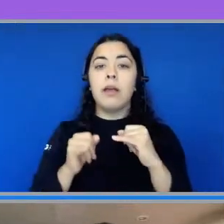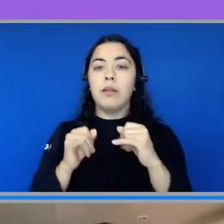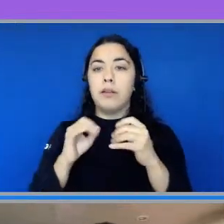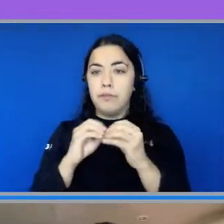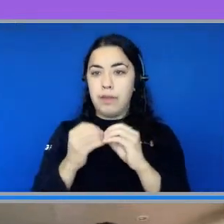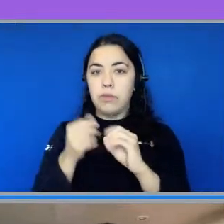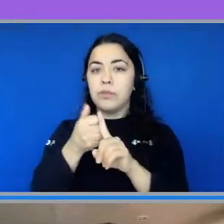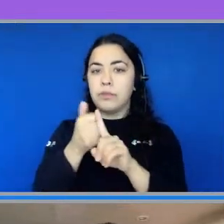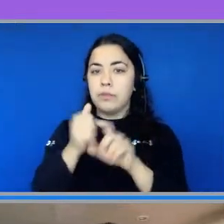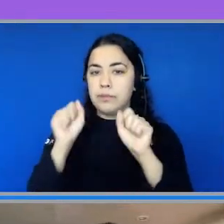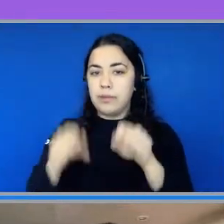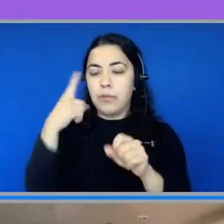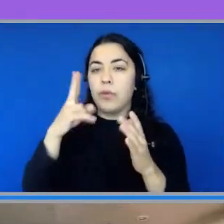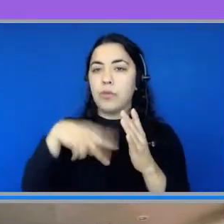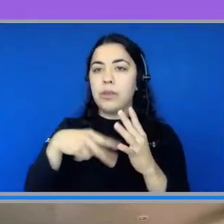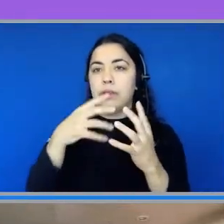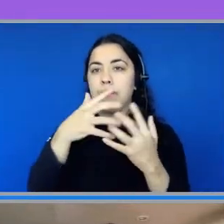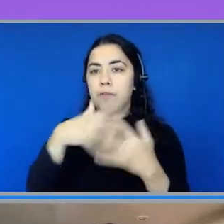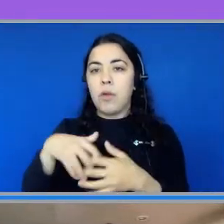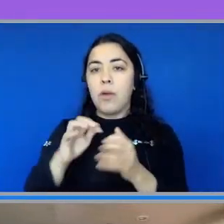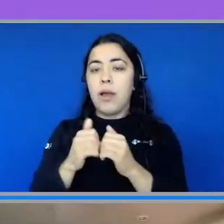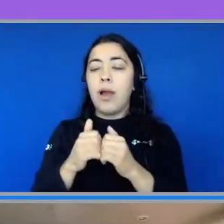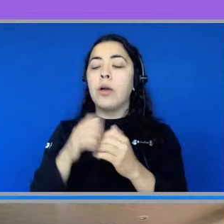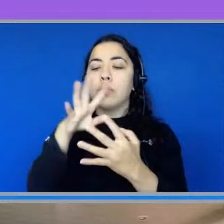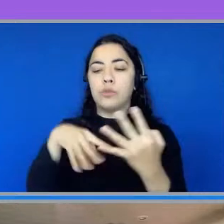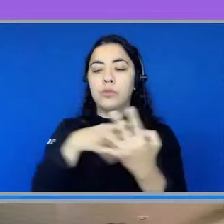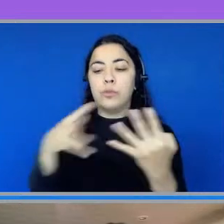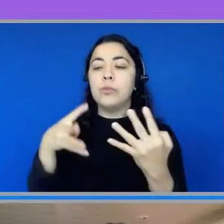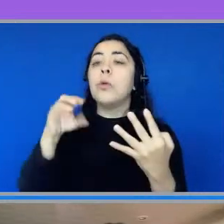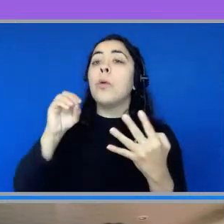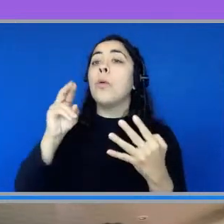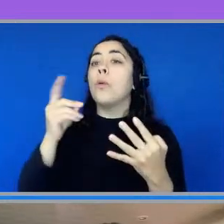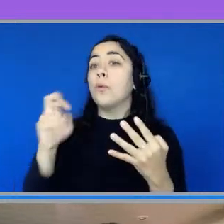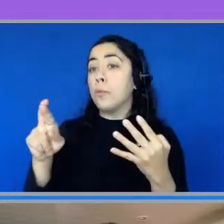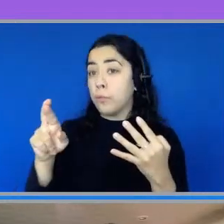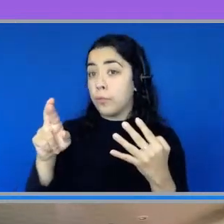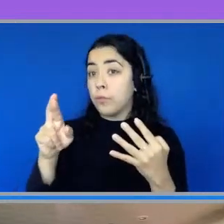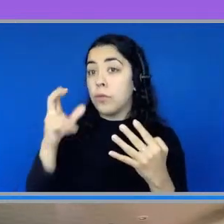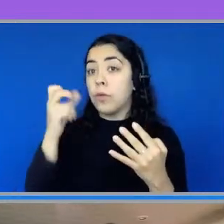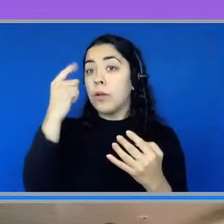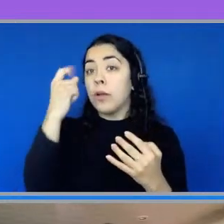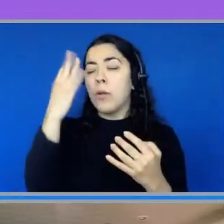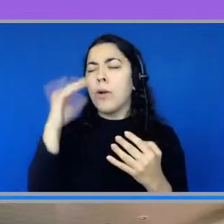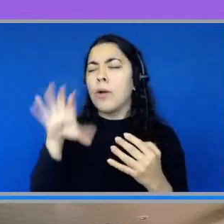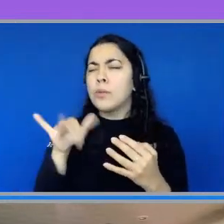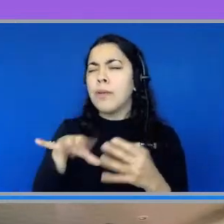value for reading flow for grid layout, and that's grid order.